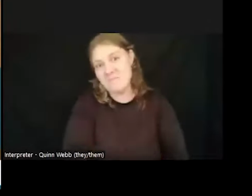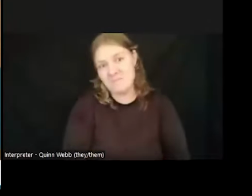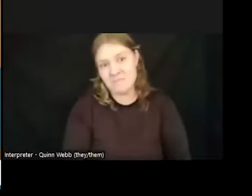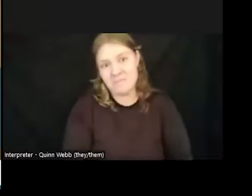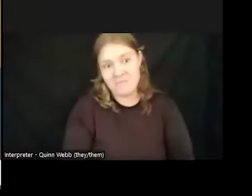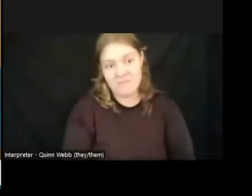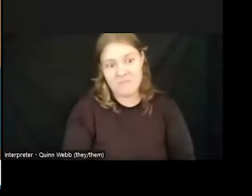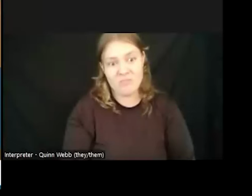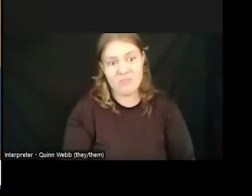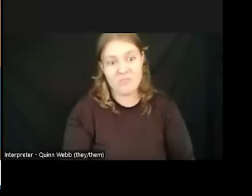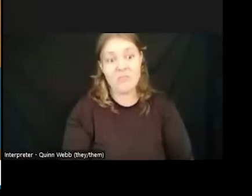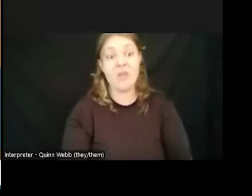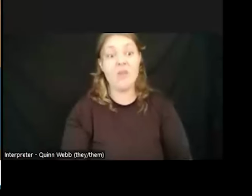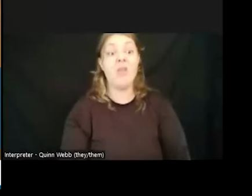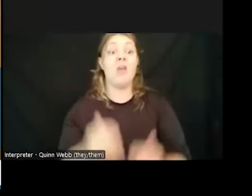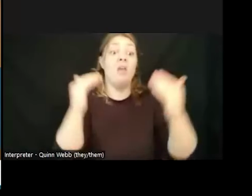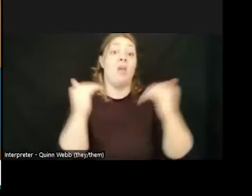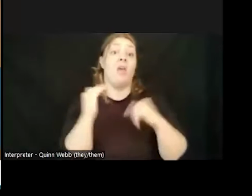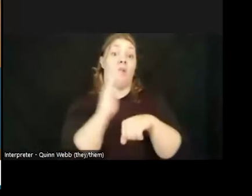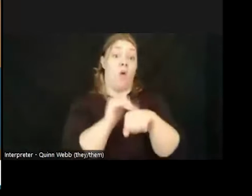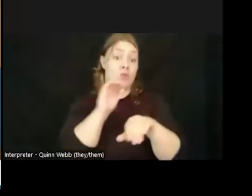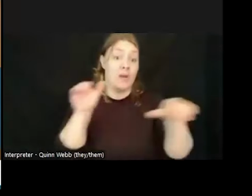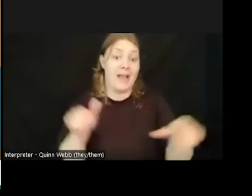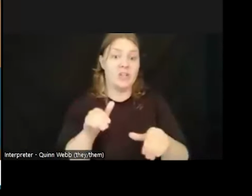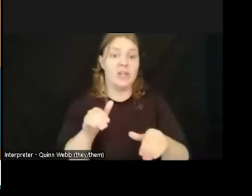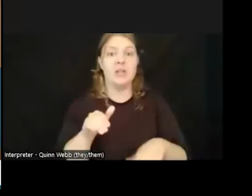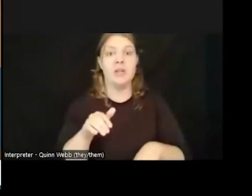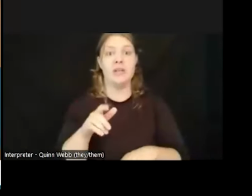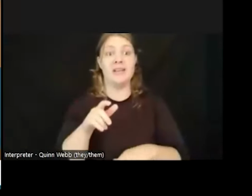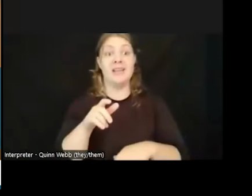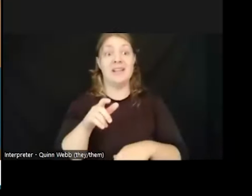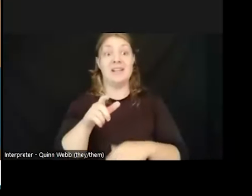another call to action um we can't go back to a time before covid we know that um I think